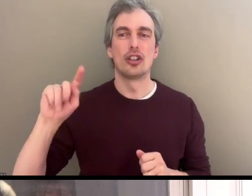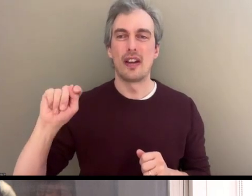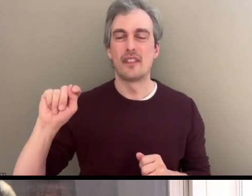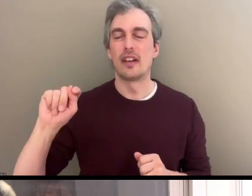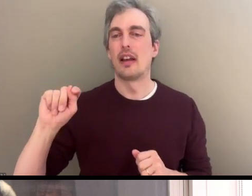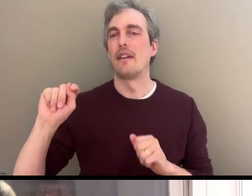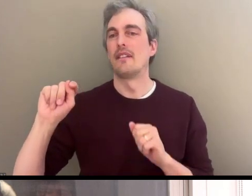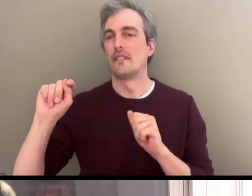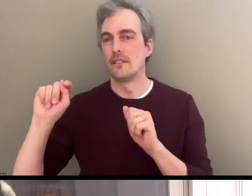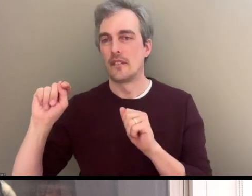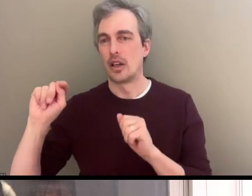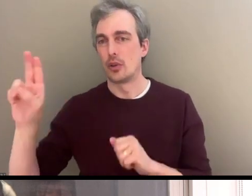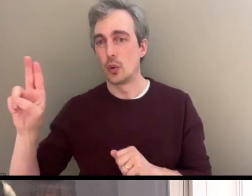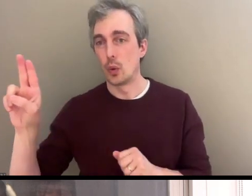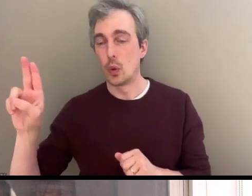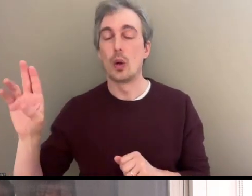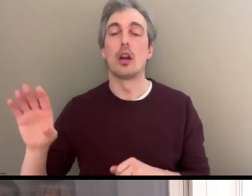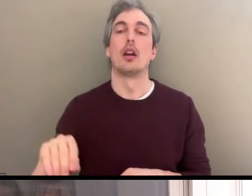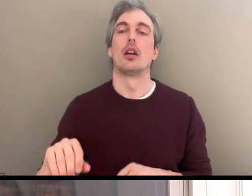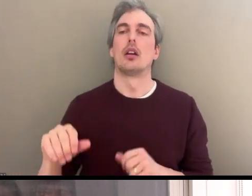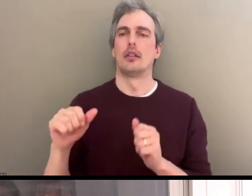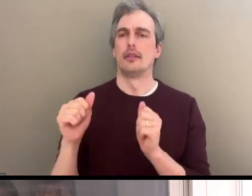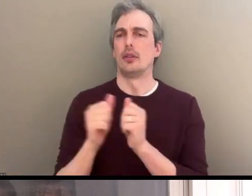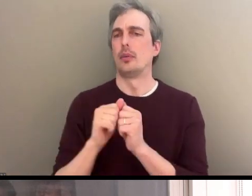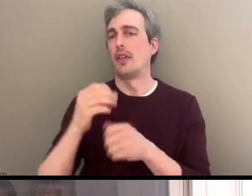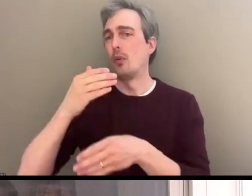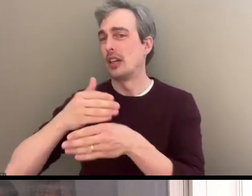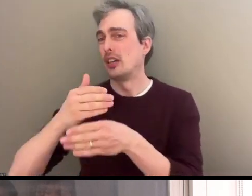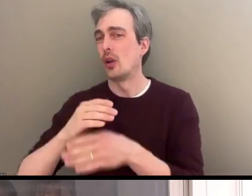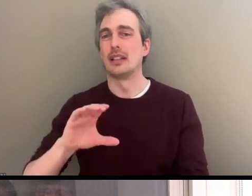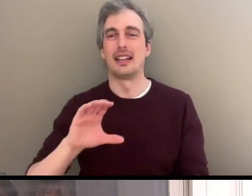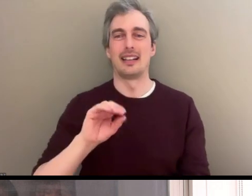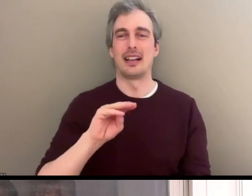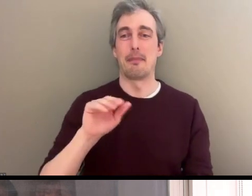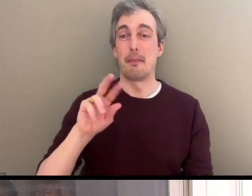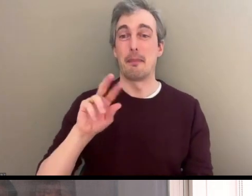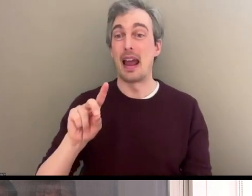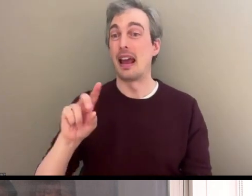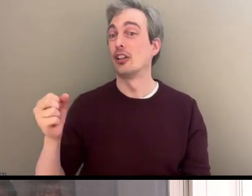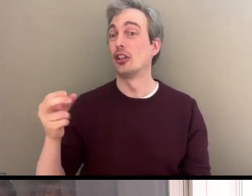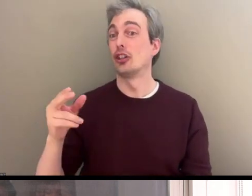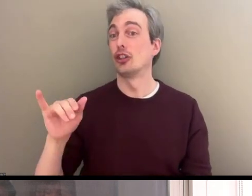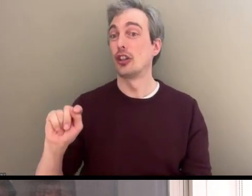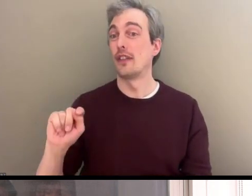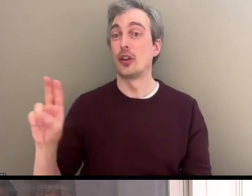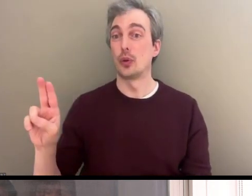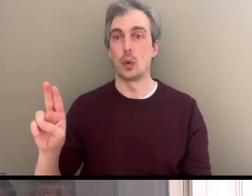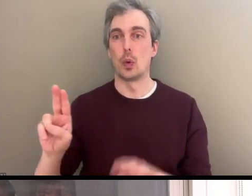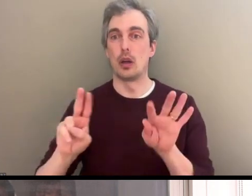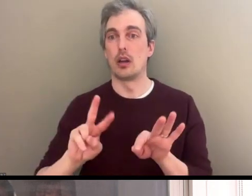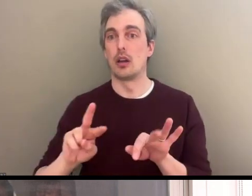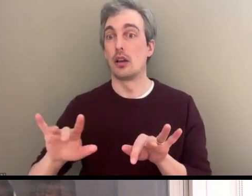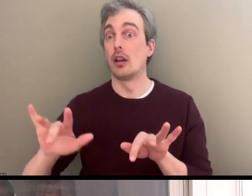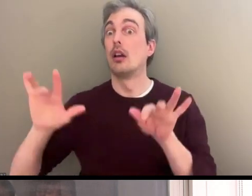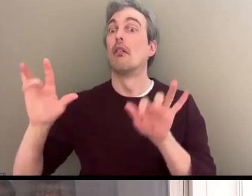Command-Shift-U for our users on Mac. So it's a fast, private way to flag issues on several different types of browsers.